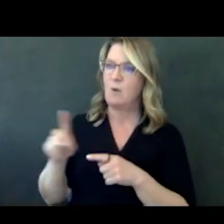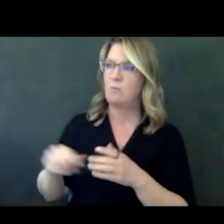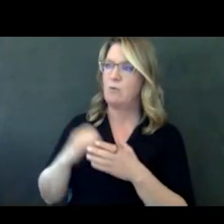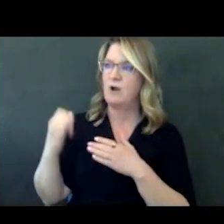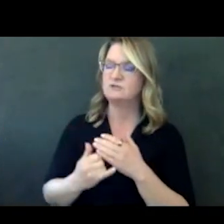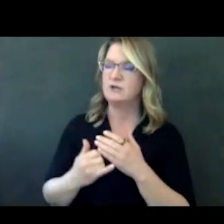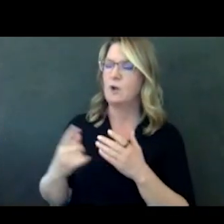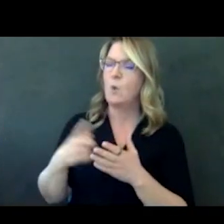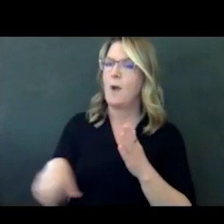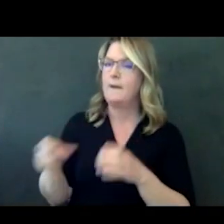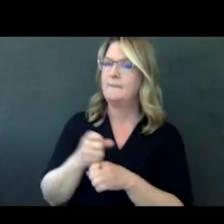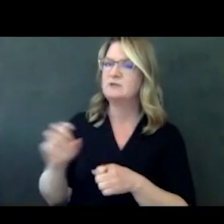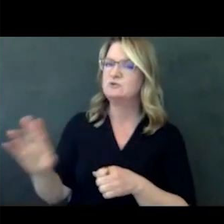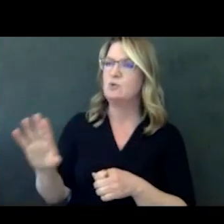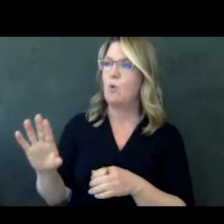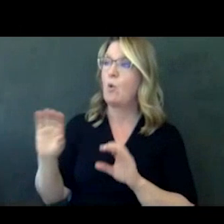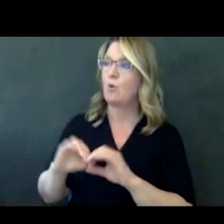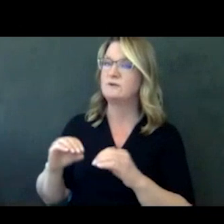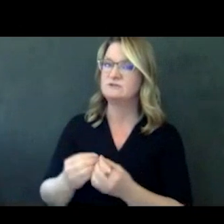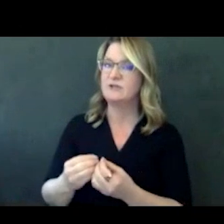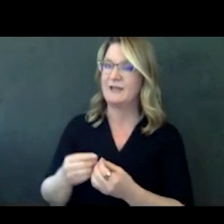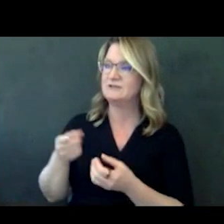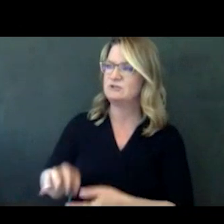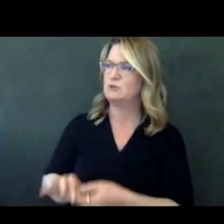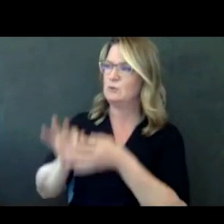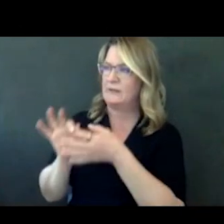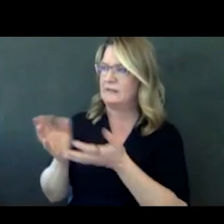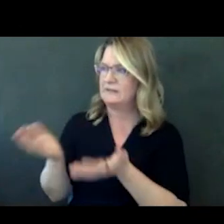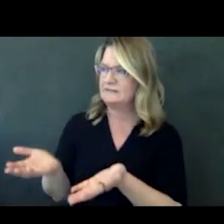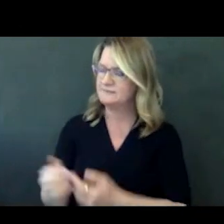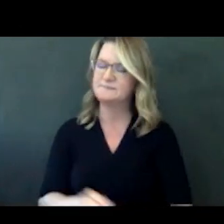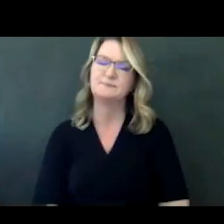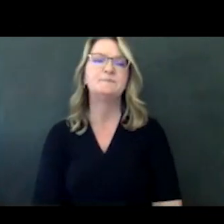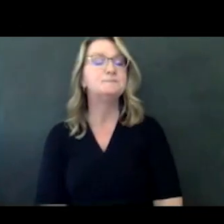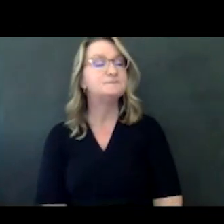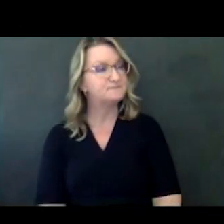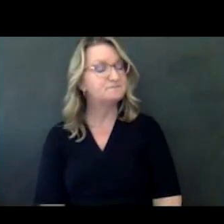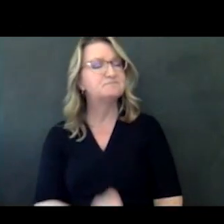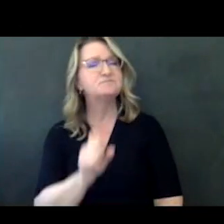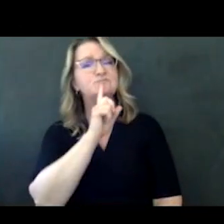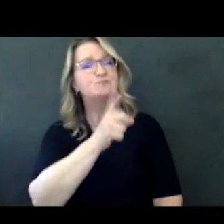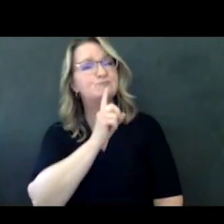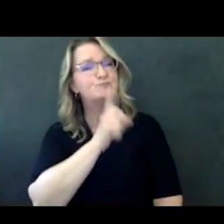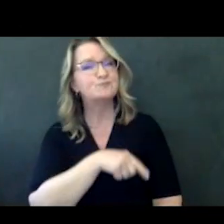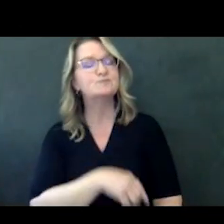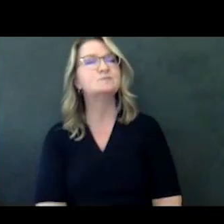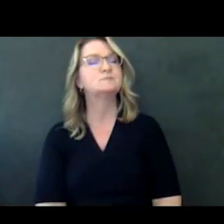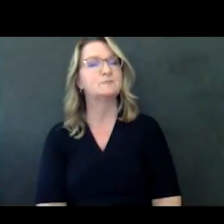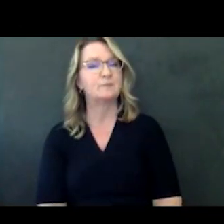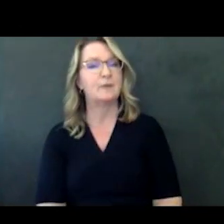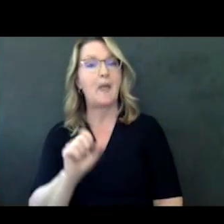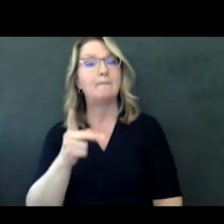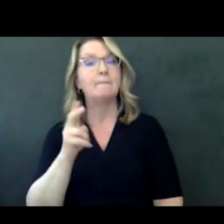your organization an Employ 210 unique? [John Davis] Yeah, The 2 -1 -0 program at